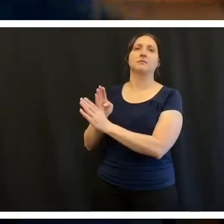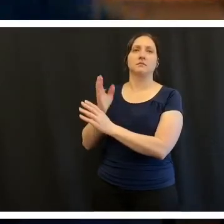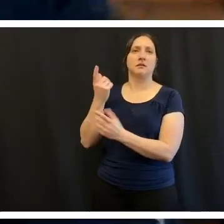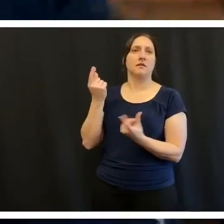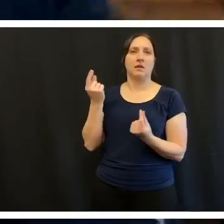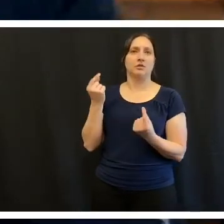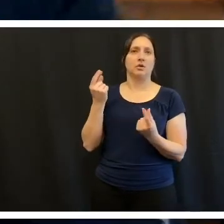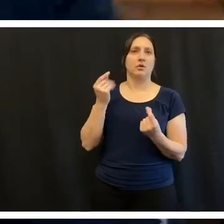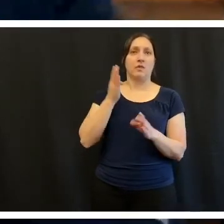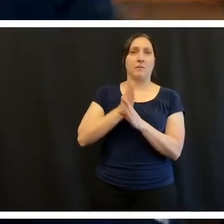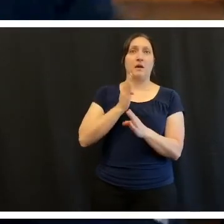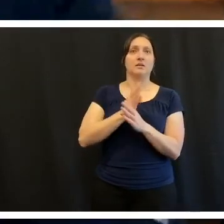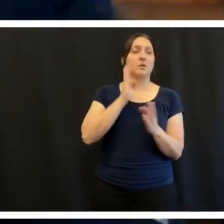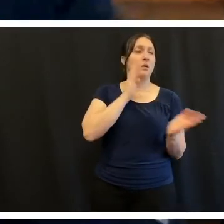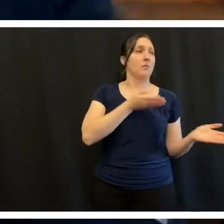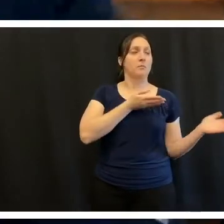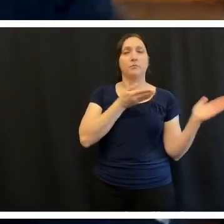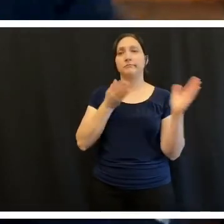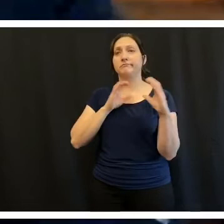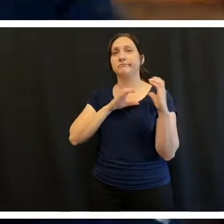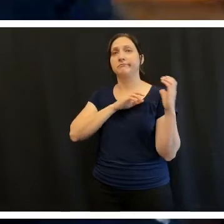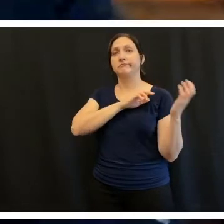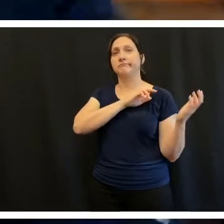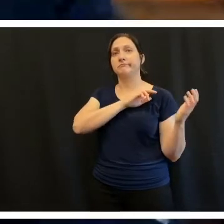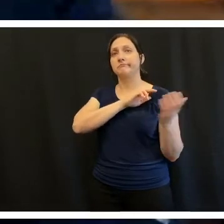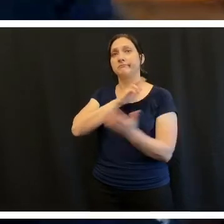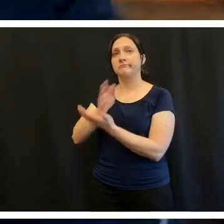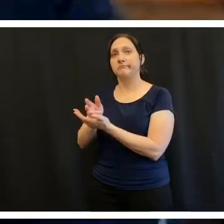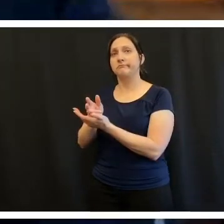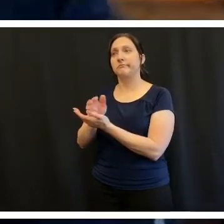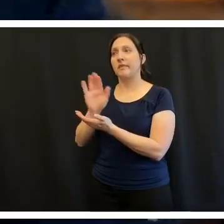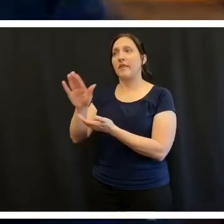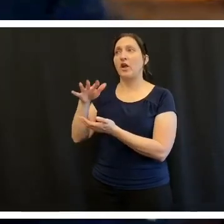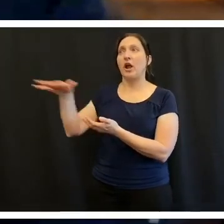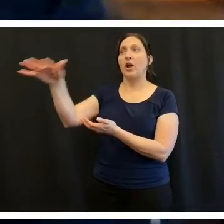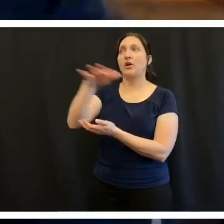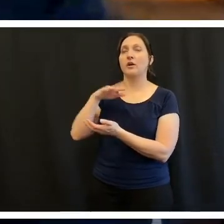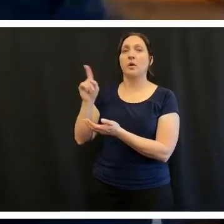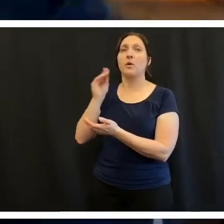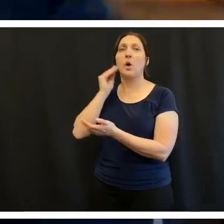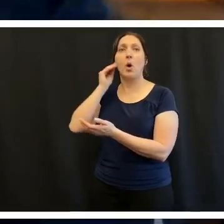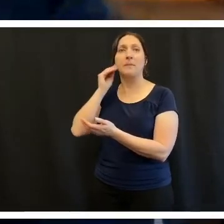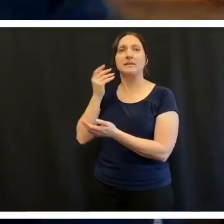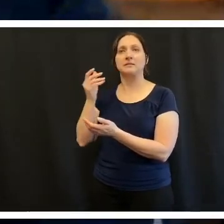in all of the students' neighborhoods that they can so that the students have a place where they can walk